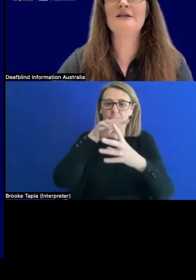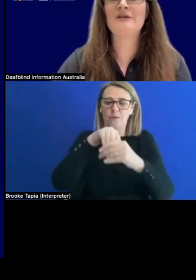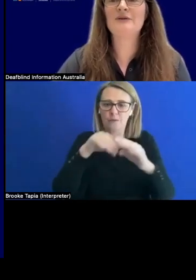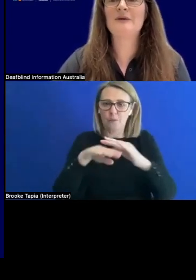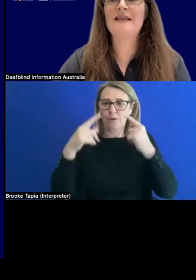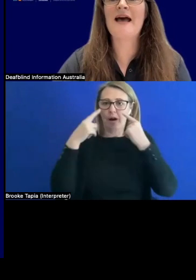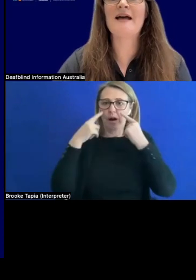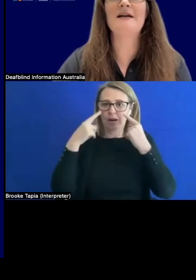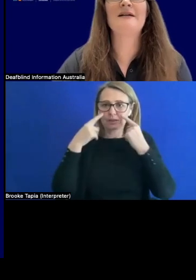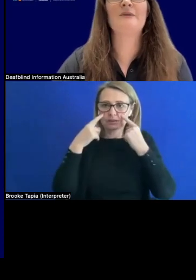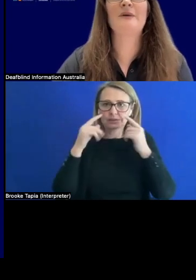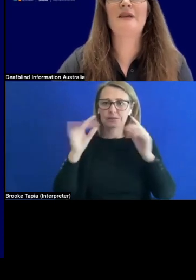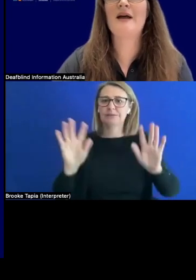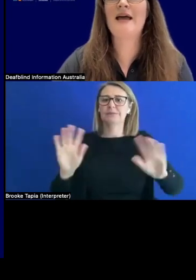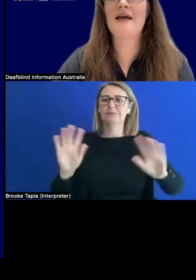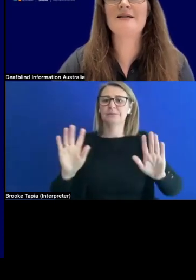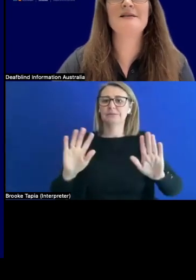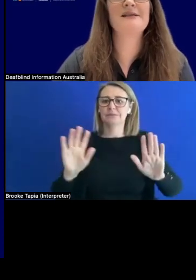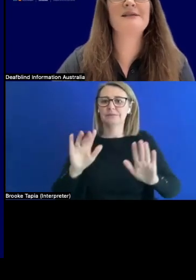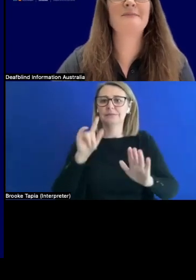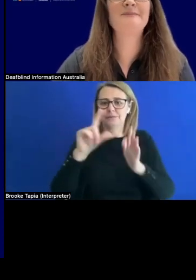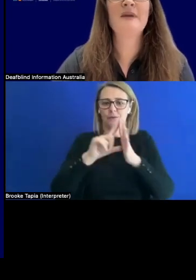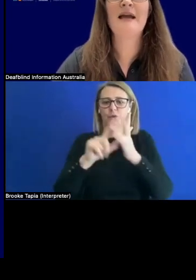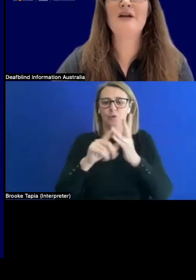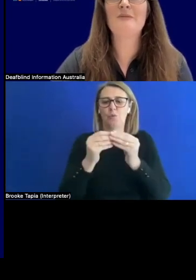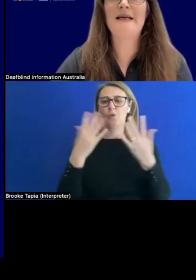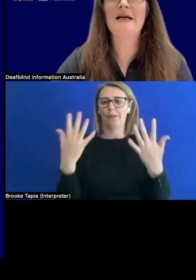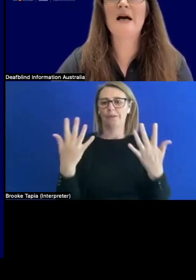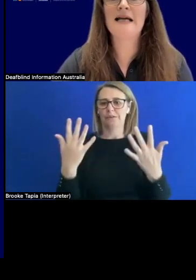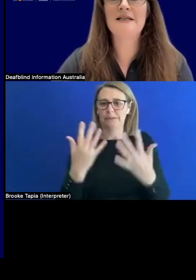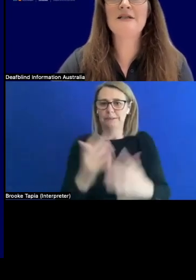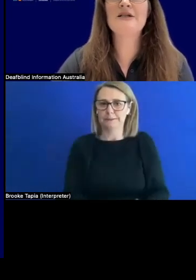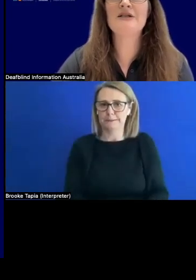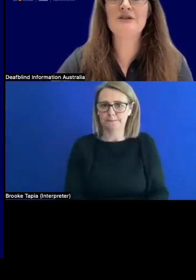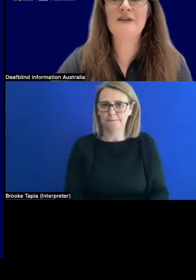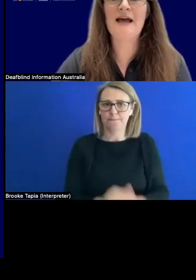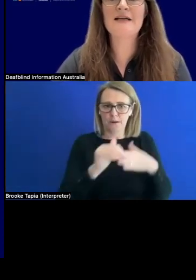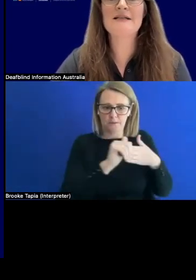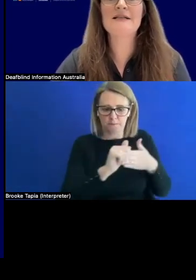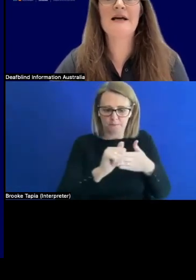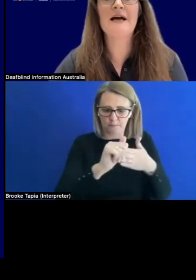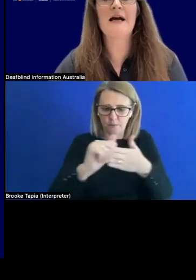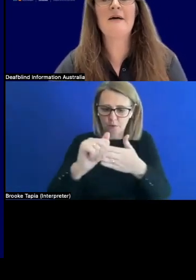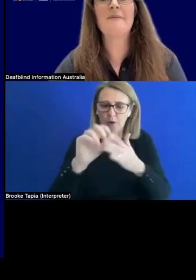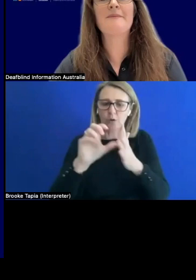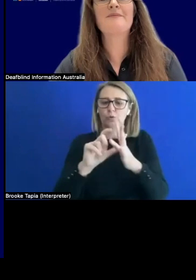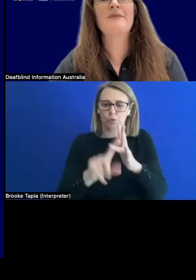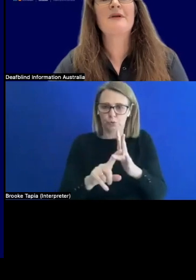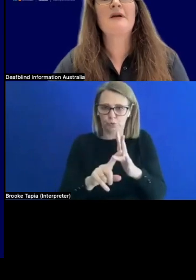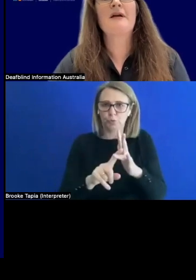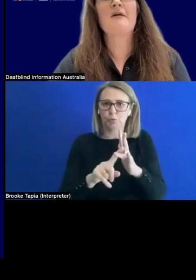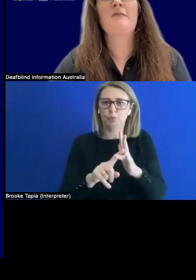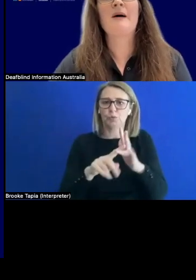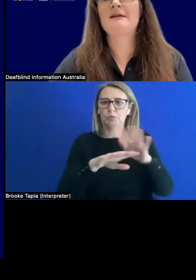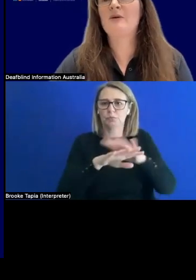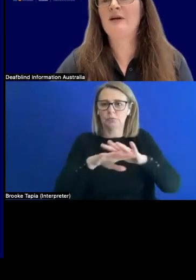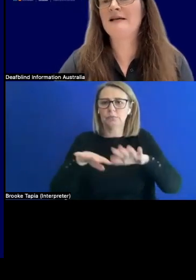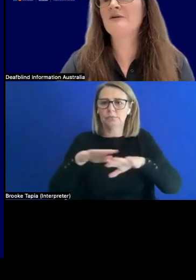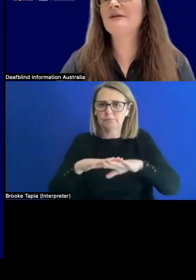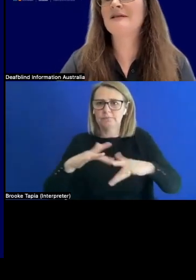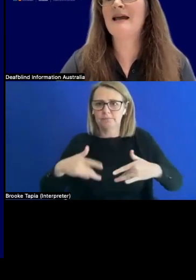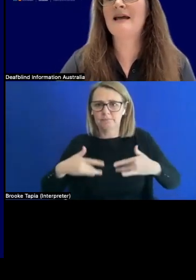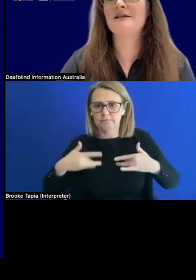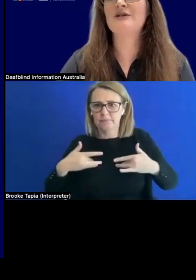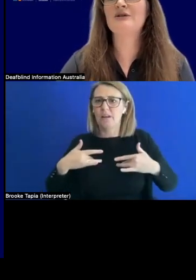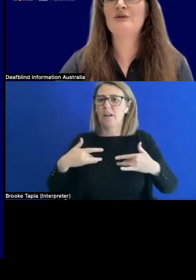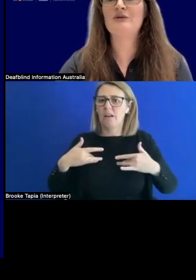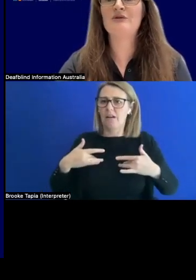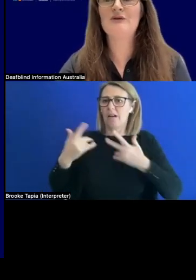you’re doing that with your hands and you’re being guided to do that by somebody else’s hands who